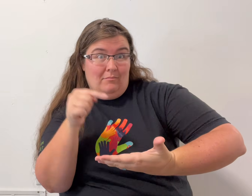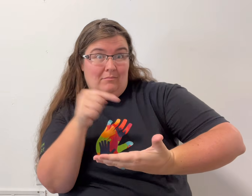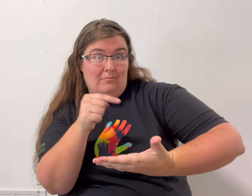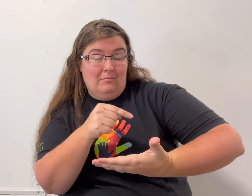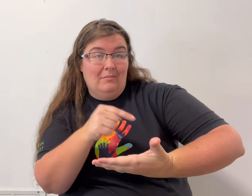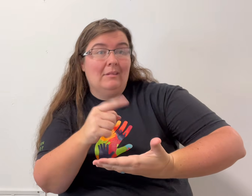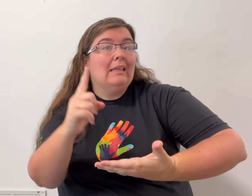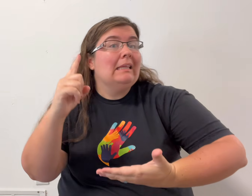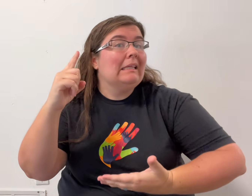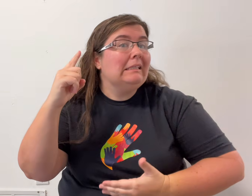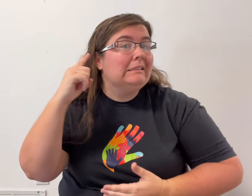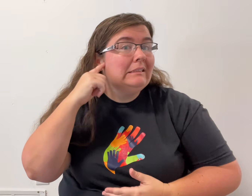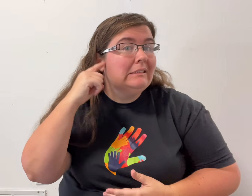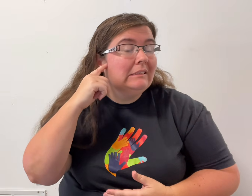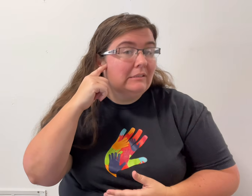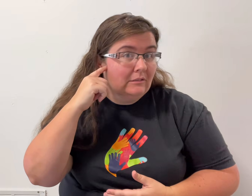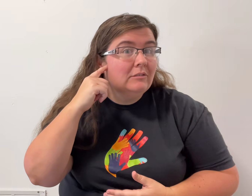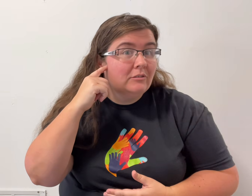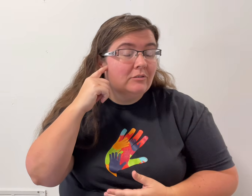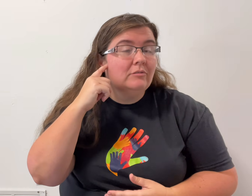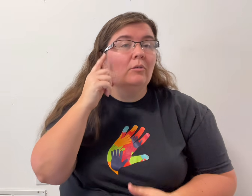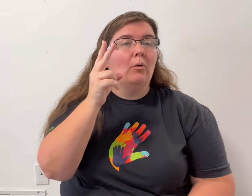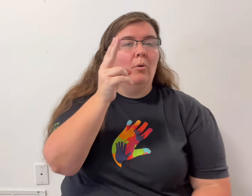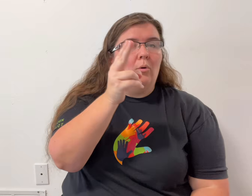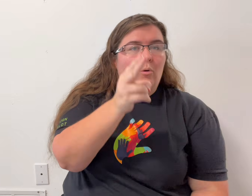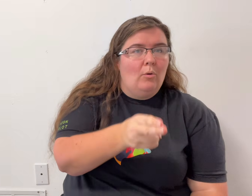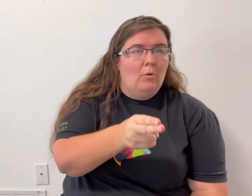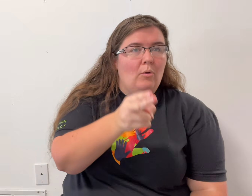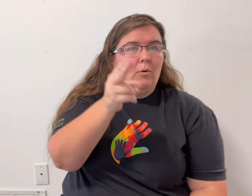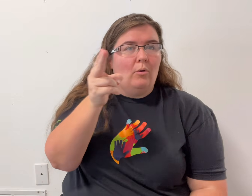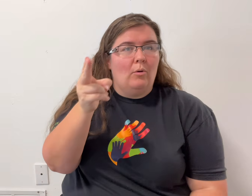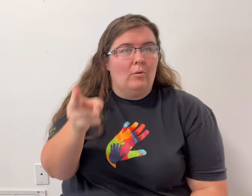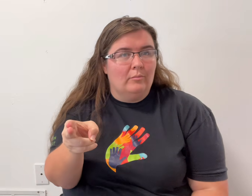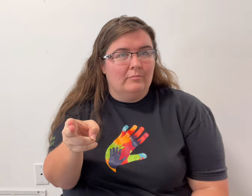the baby's ears are ___.